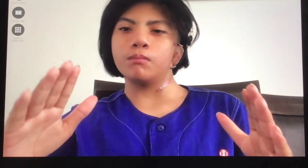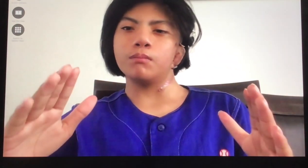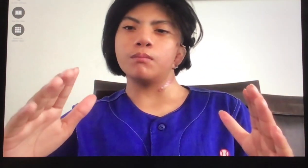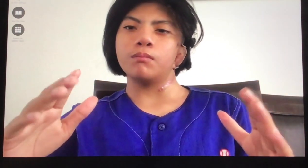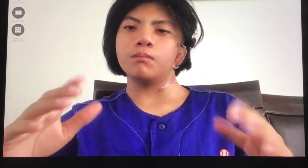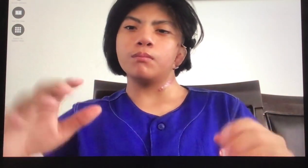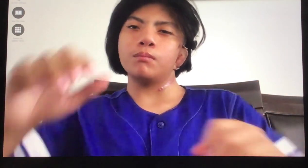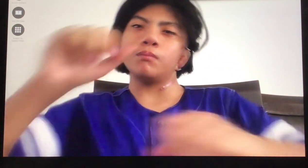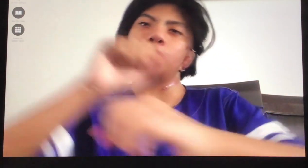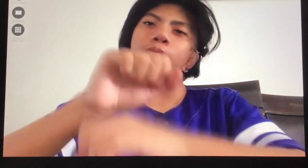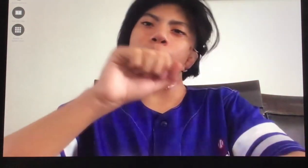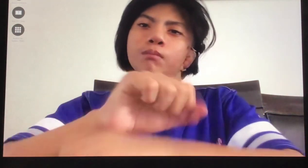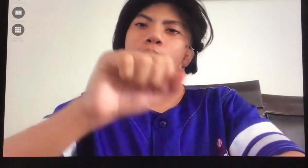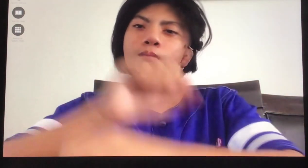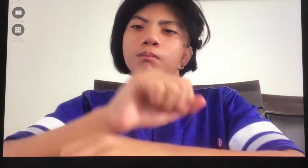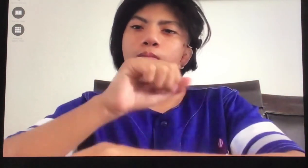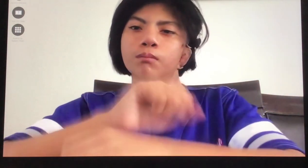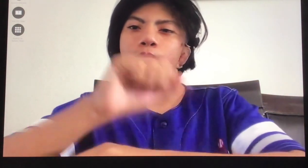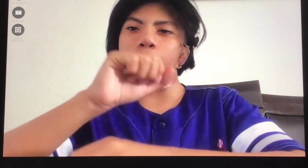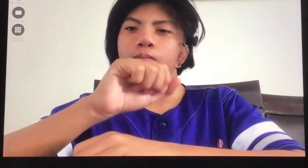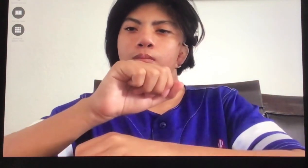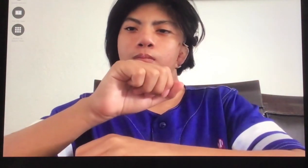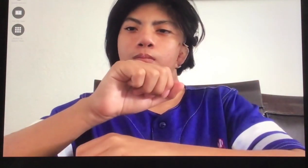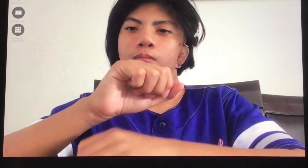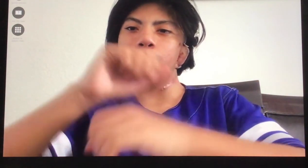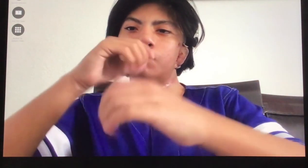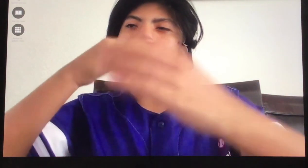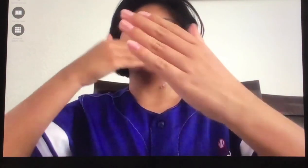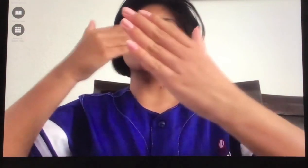The teachers were great. All of the work was good.